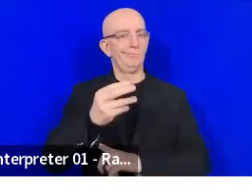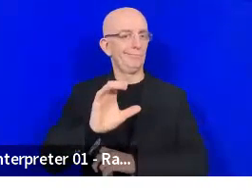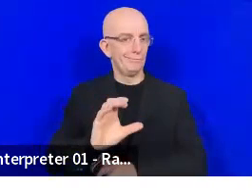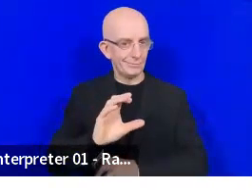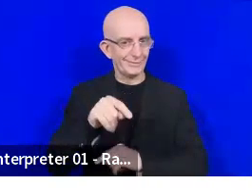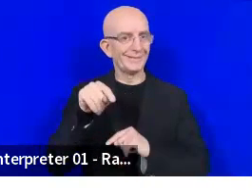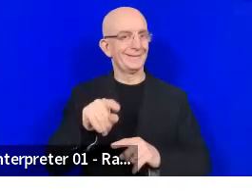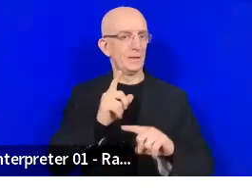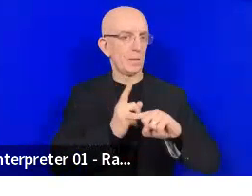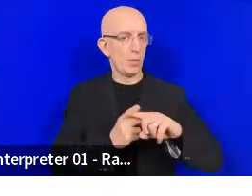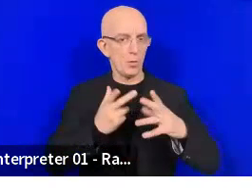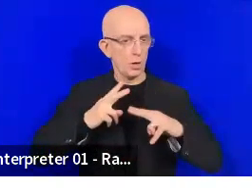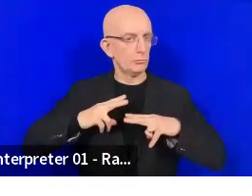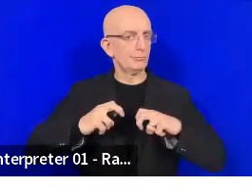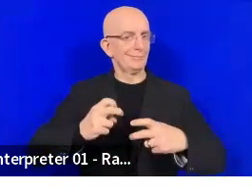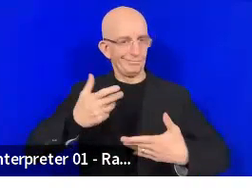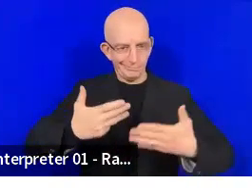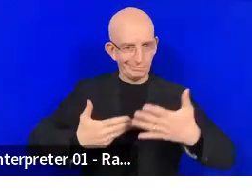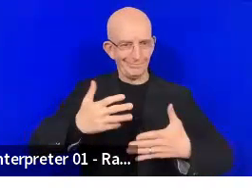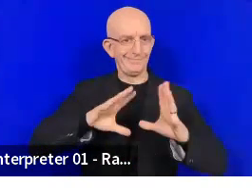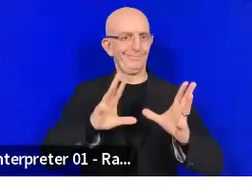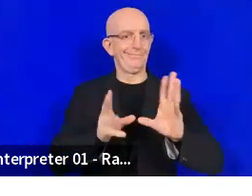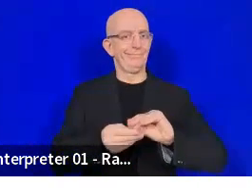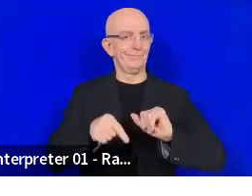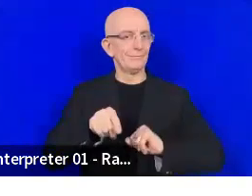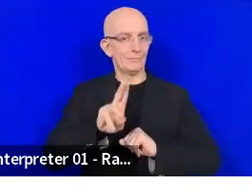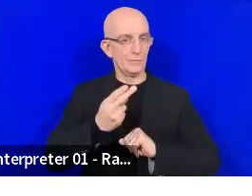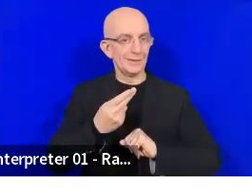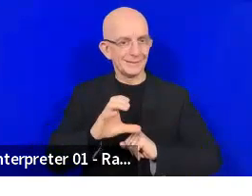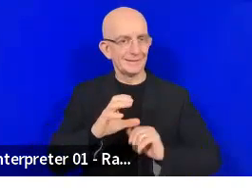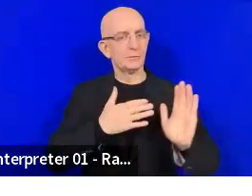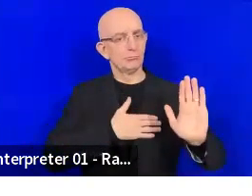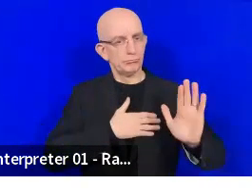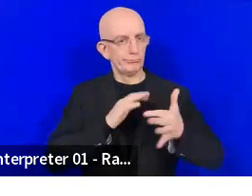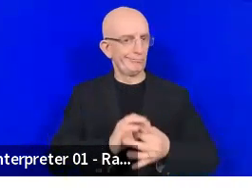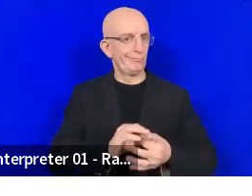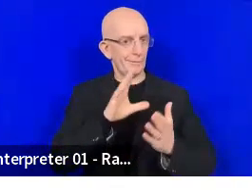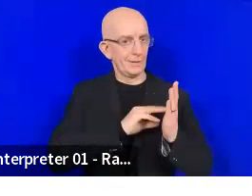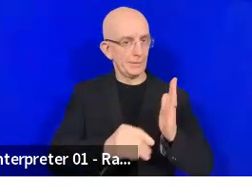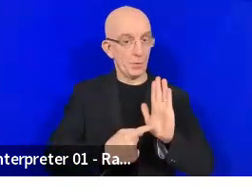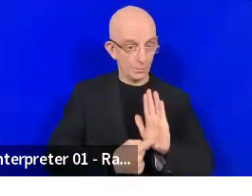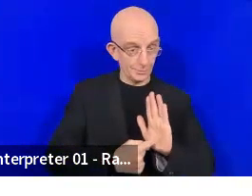The agenda, as you'll see in Waiswa's presentation, includes action oriented policy recommendations